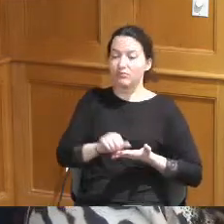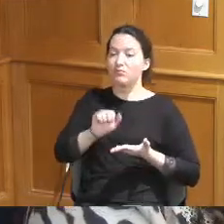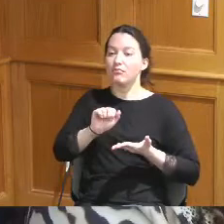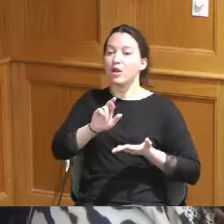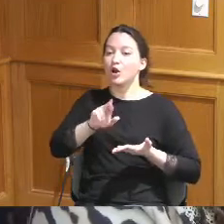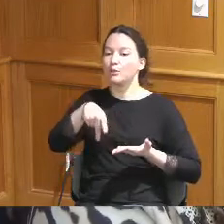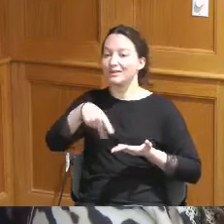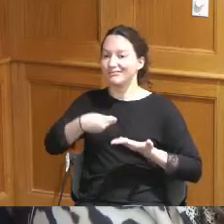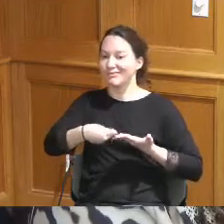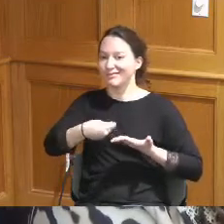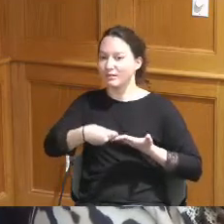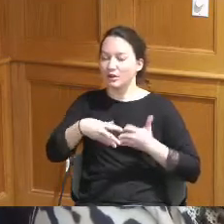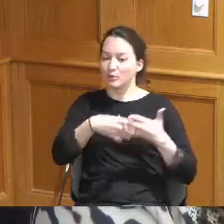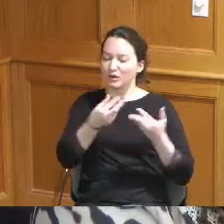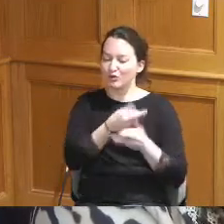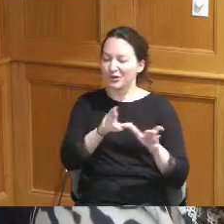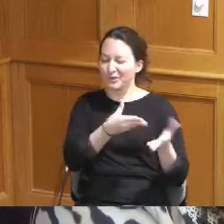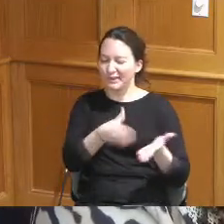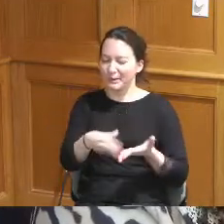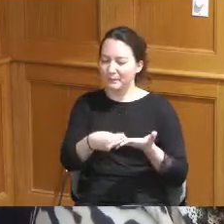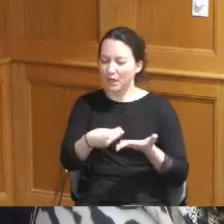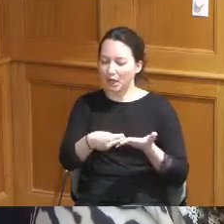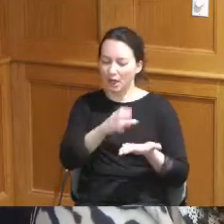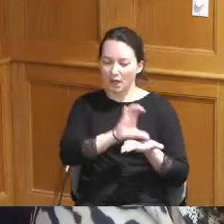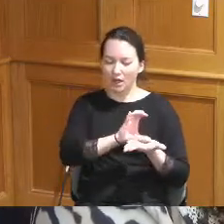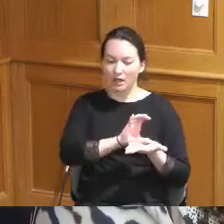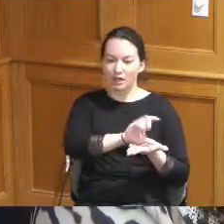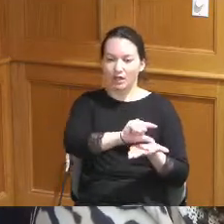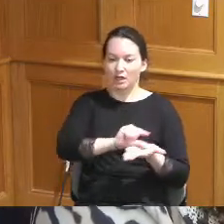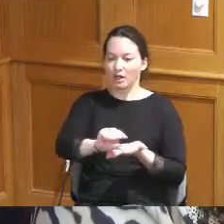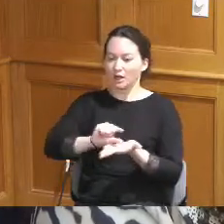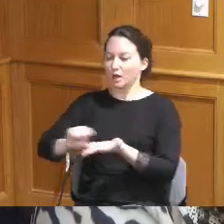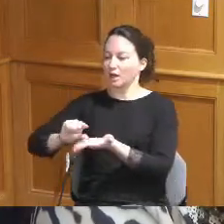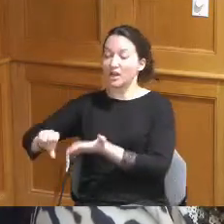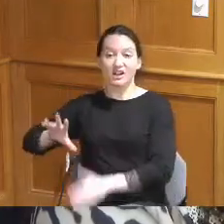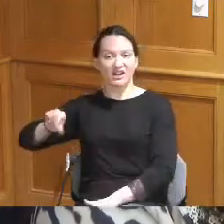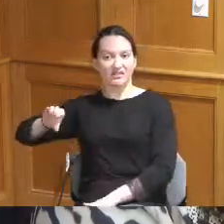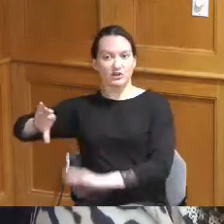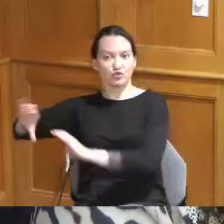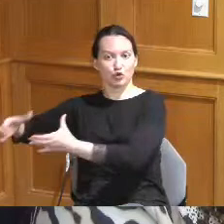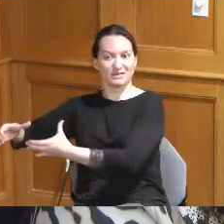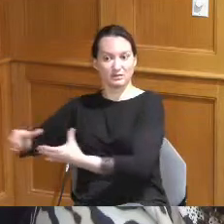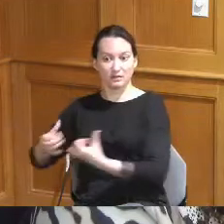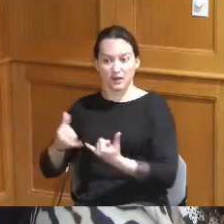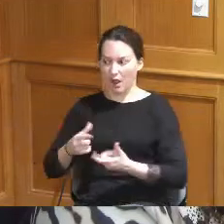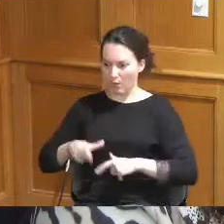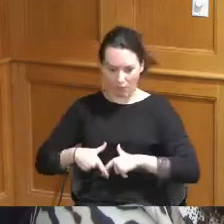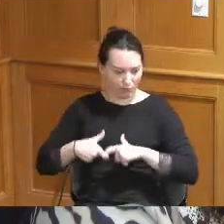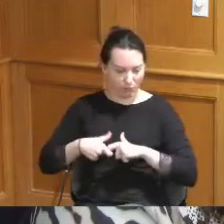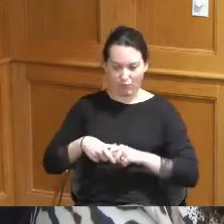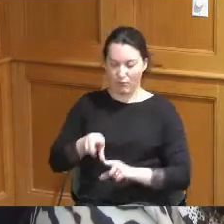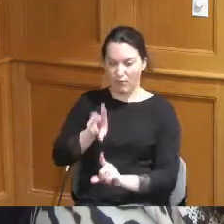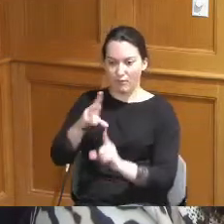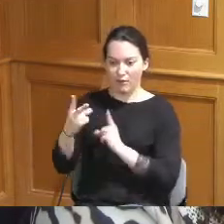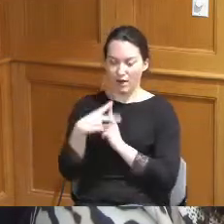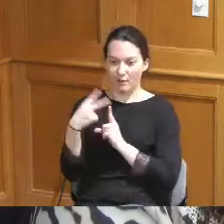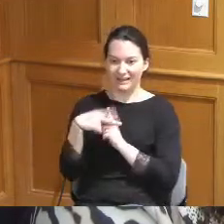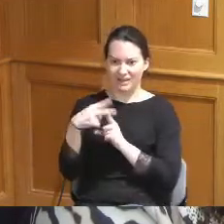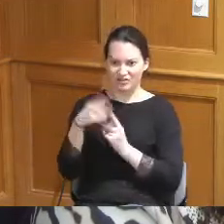plan to help 50 groups but now we had to stop our applications because there were so many that